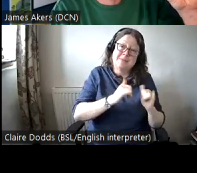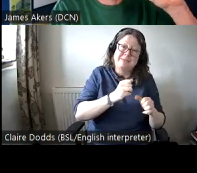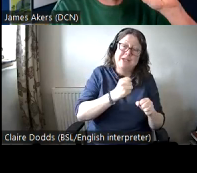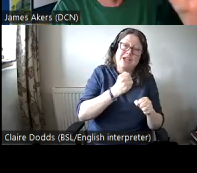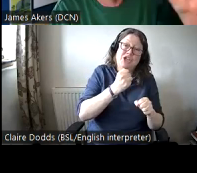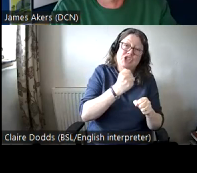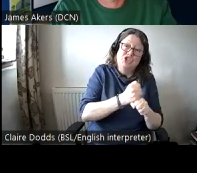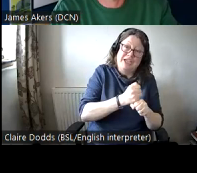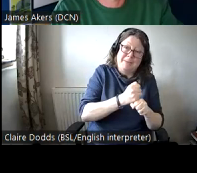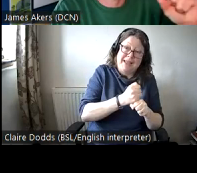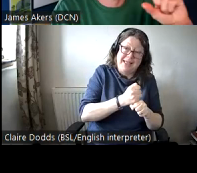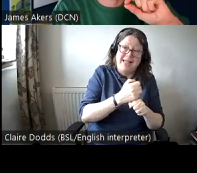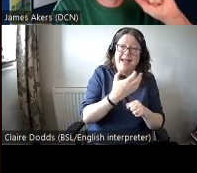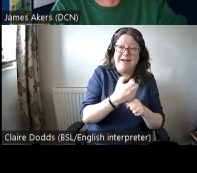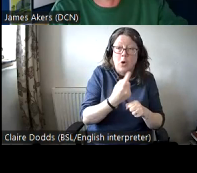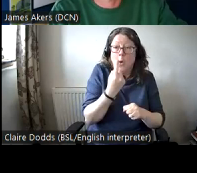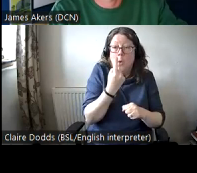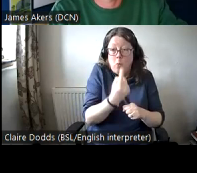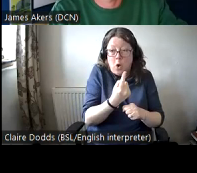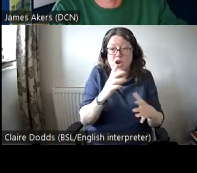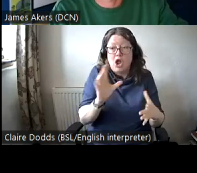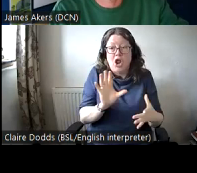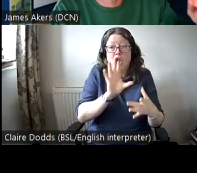you've got one login, you're sharing across different people.